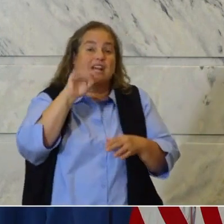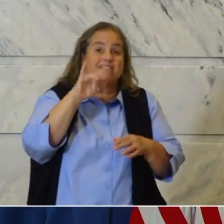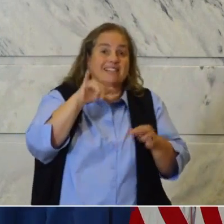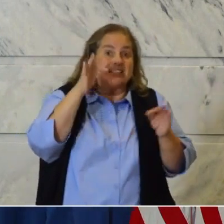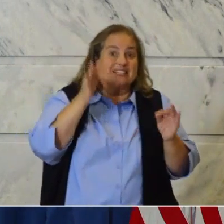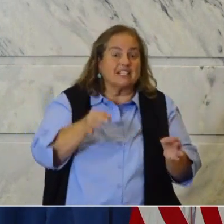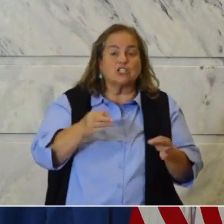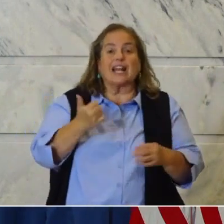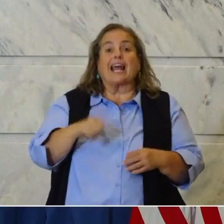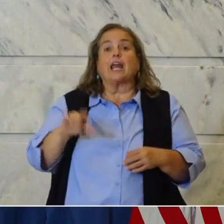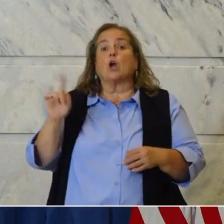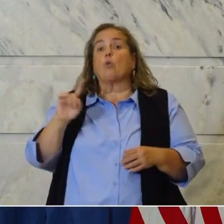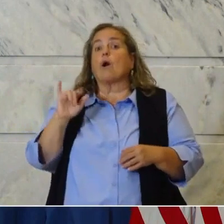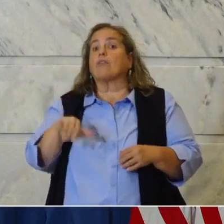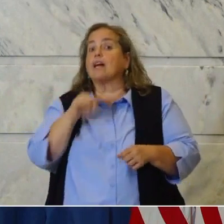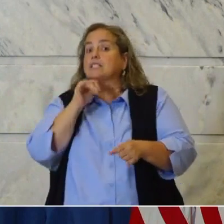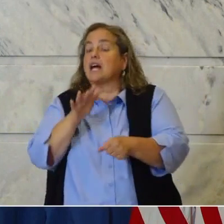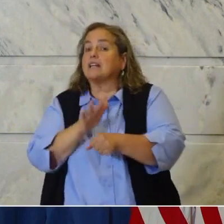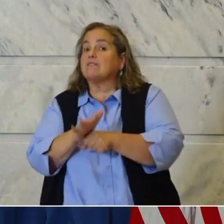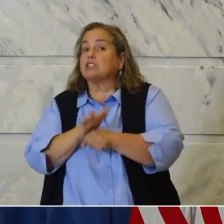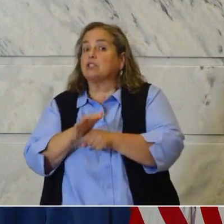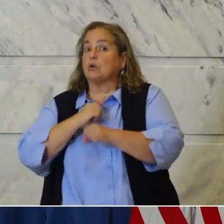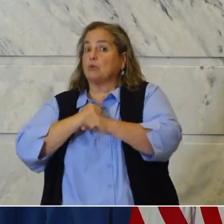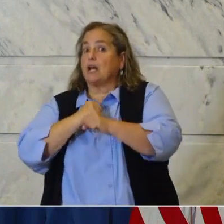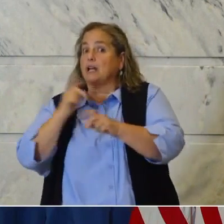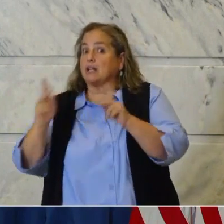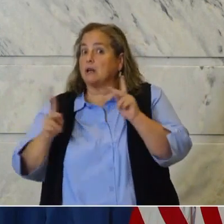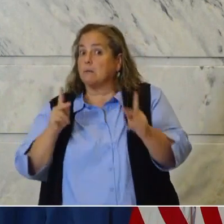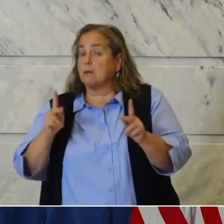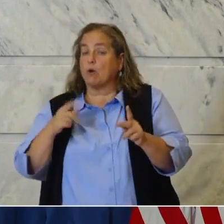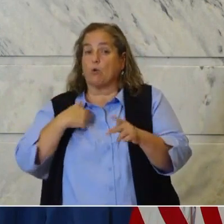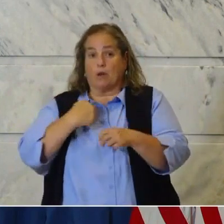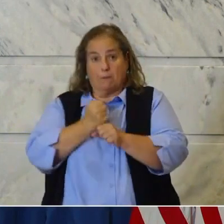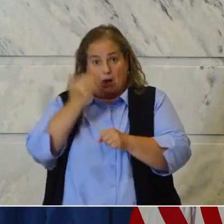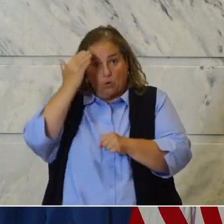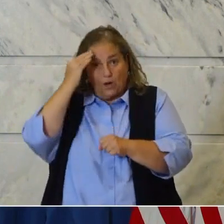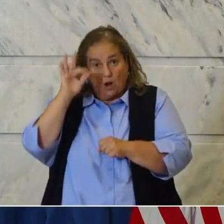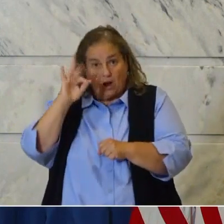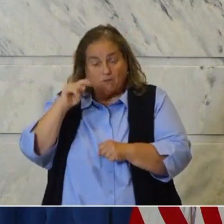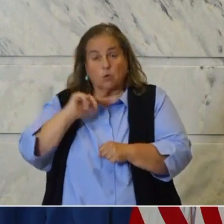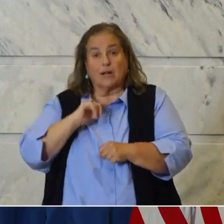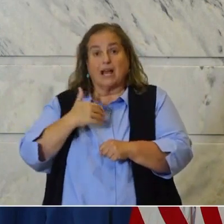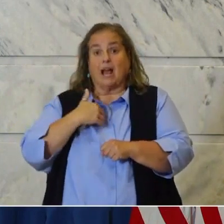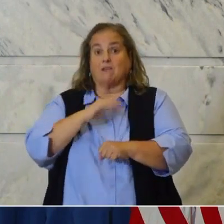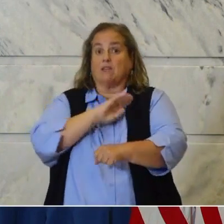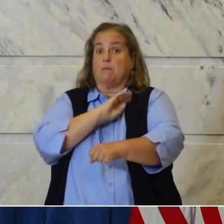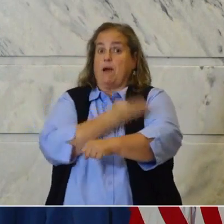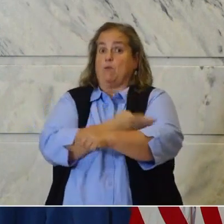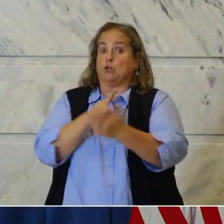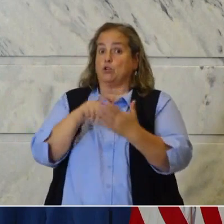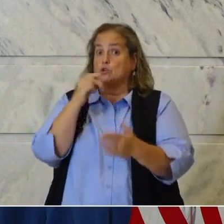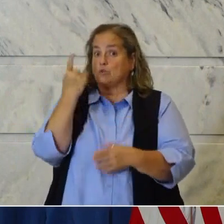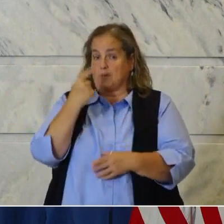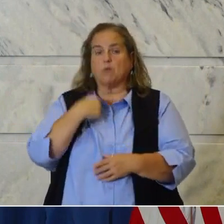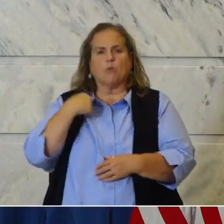anywhere that's not sufficiently protecting their people, if we're made aware of it and we have the power to do something about it, yes, we are. I'm